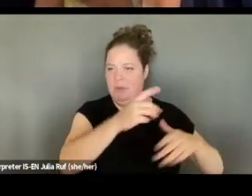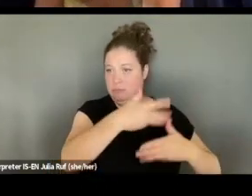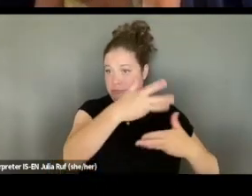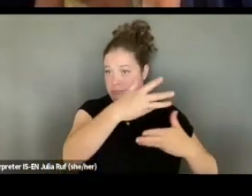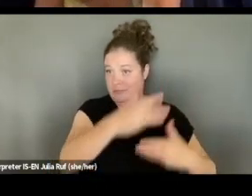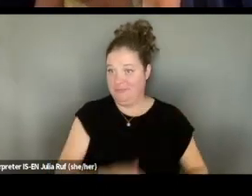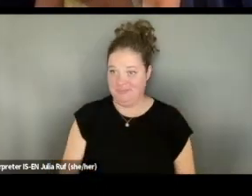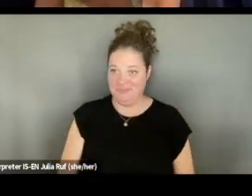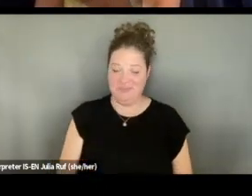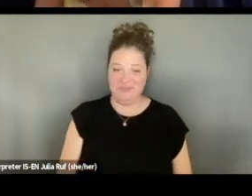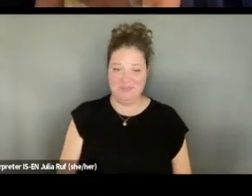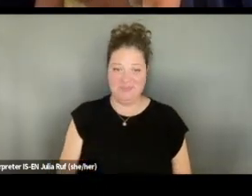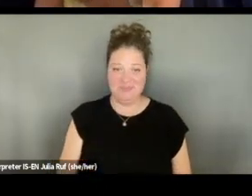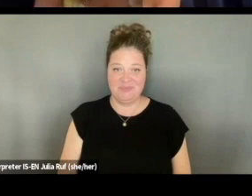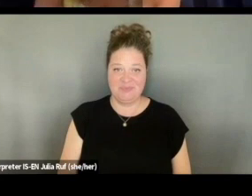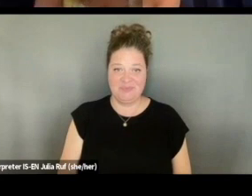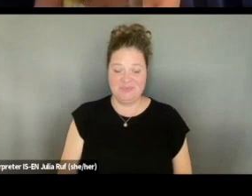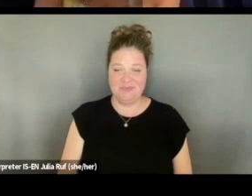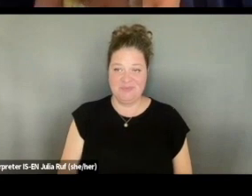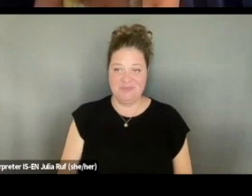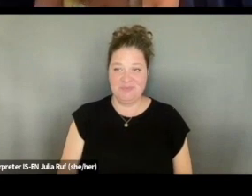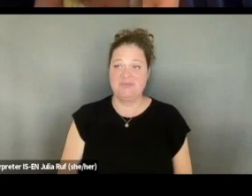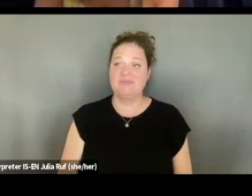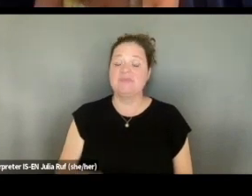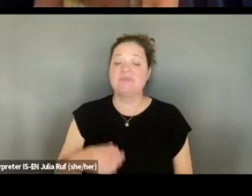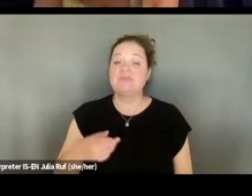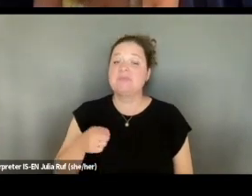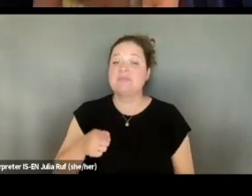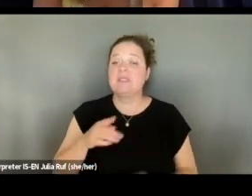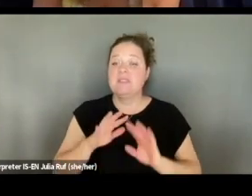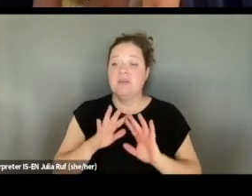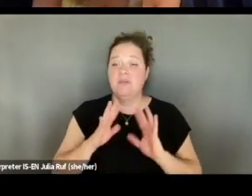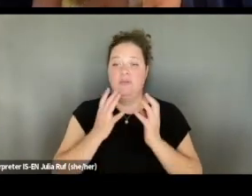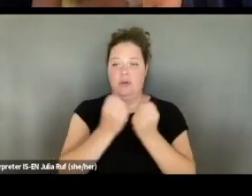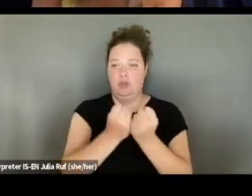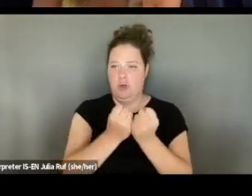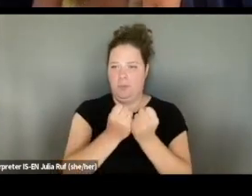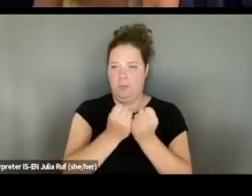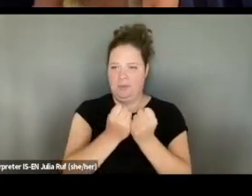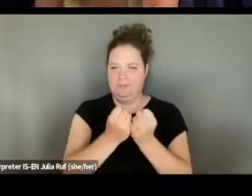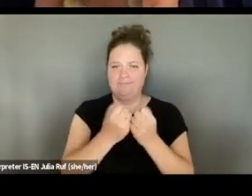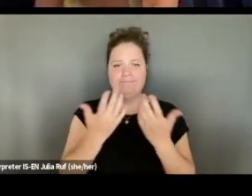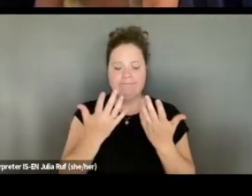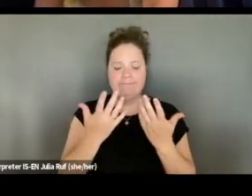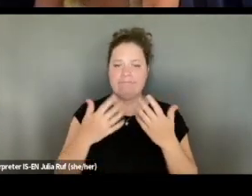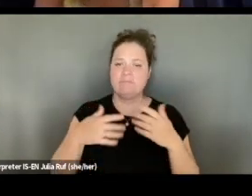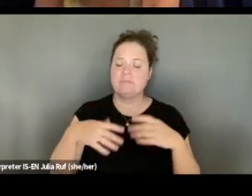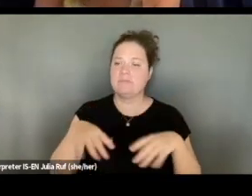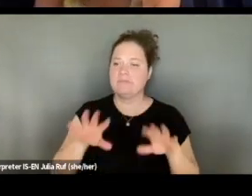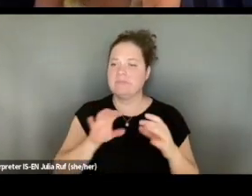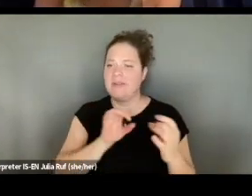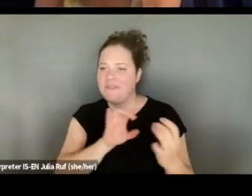This is a validation workshop, which means that we will ask you questions, and you are, of course,